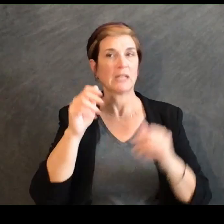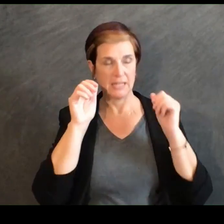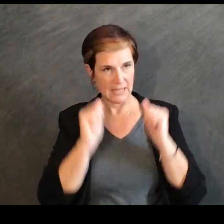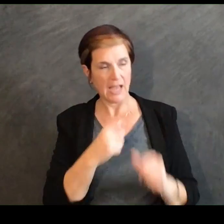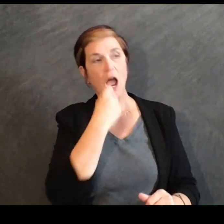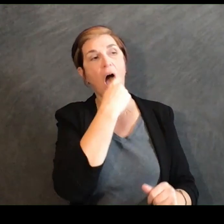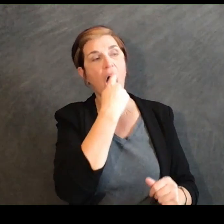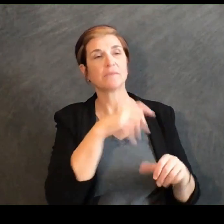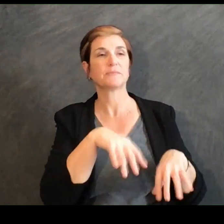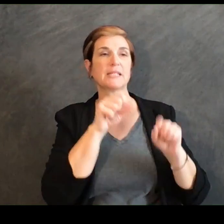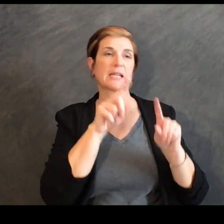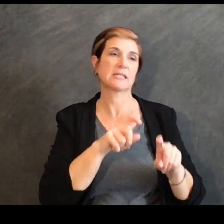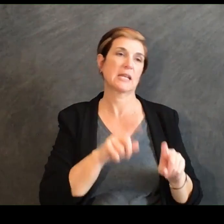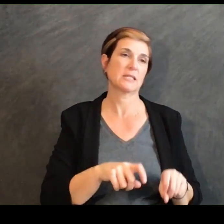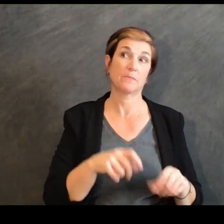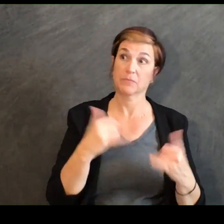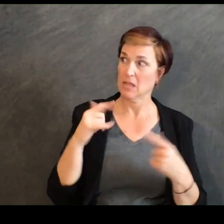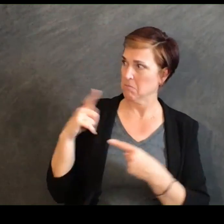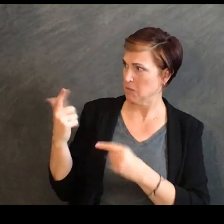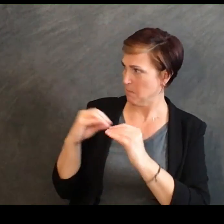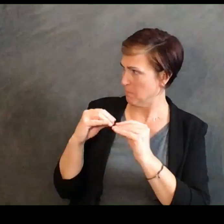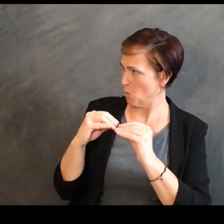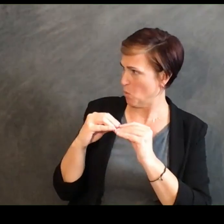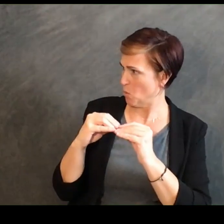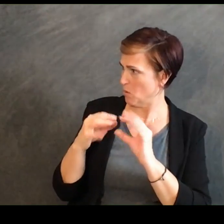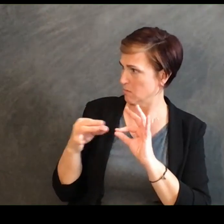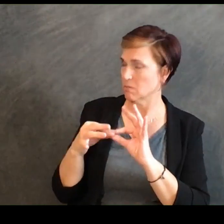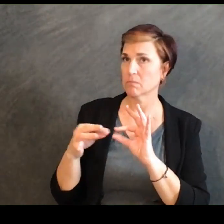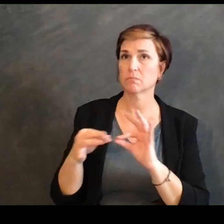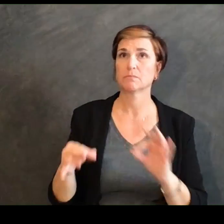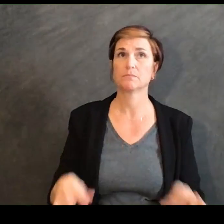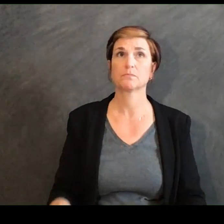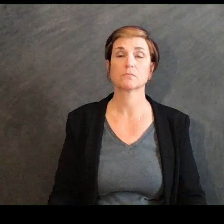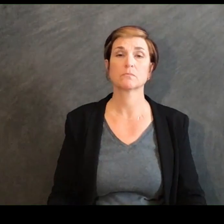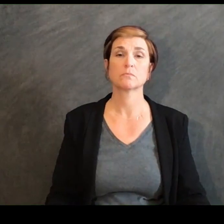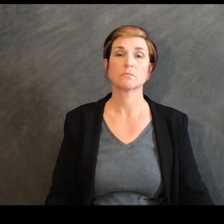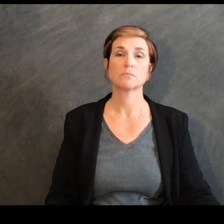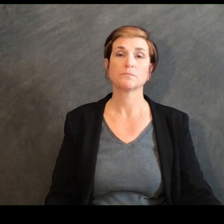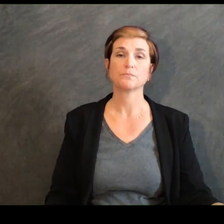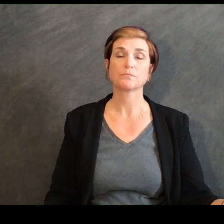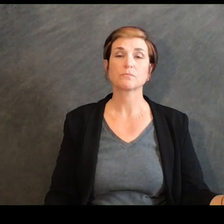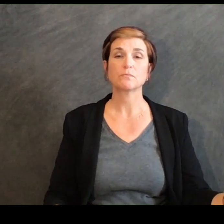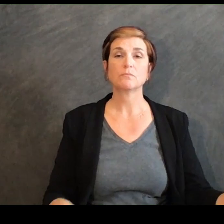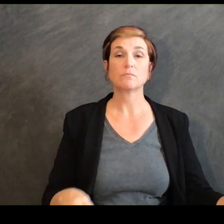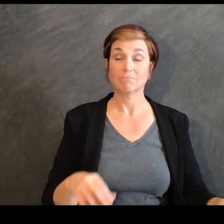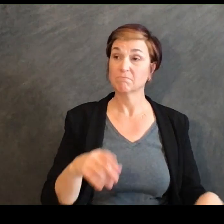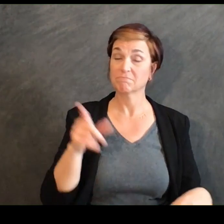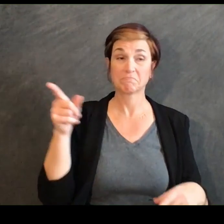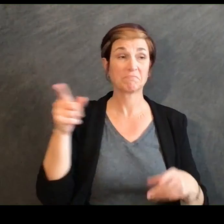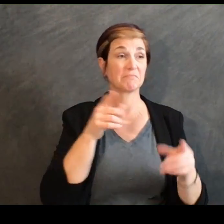Burks is there more to amplify that's perfectly said I think just to review